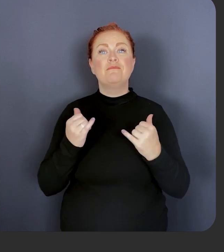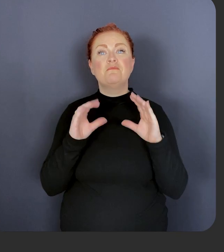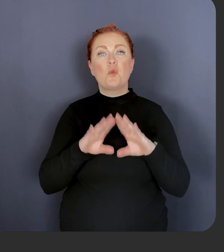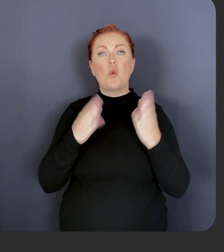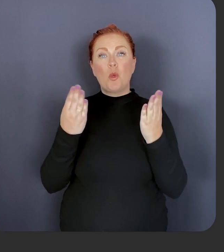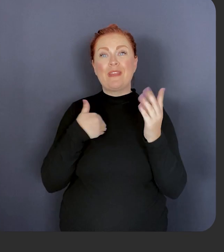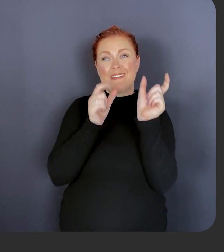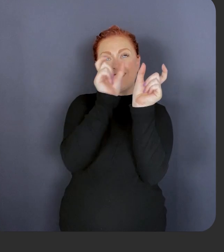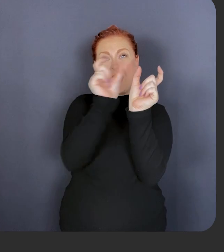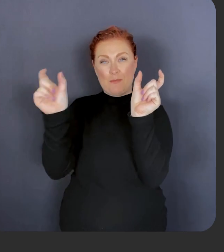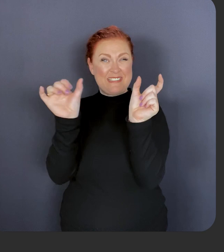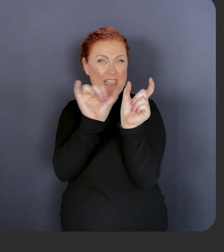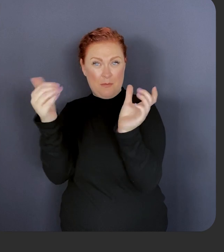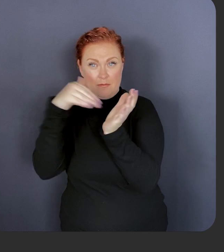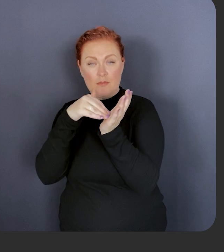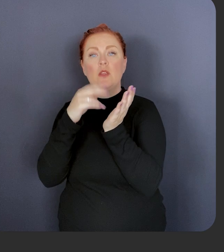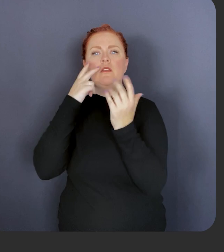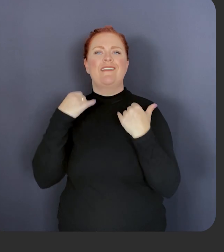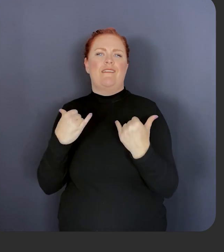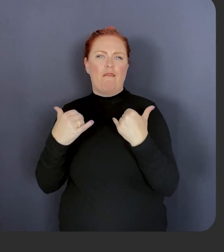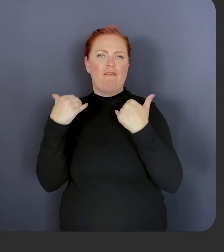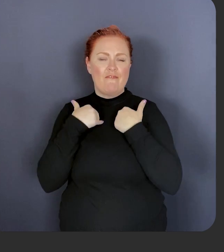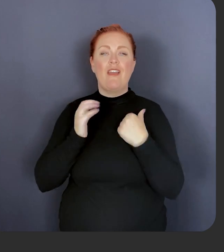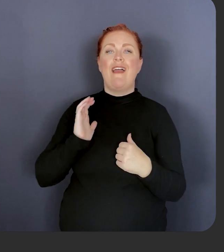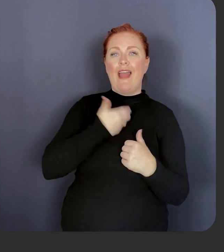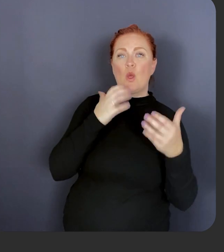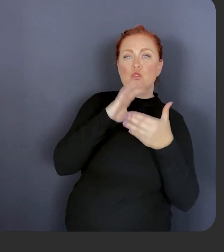those tabs I just had, you can see that now I have Our Story,